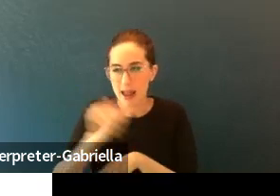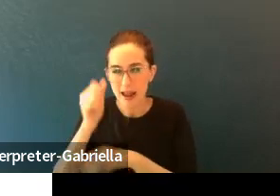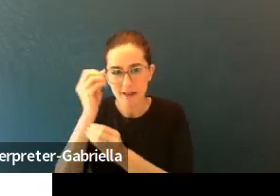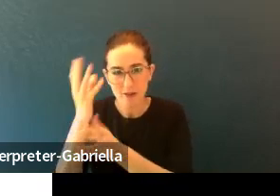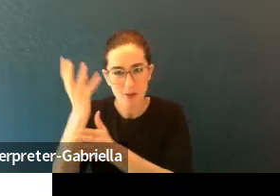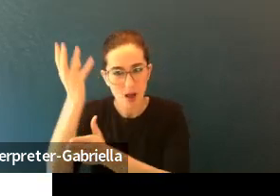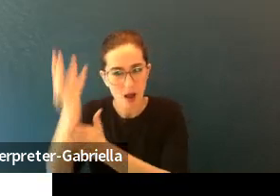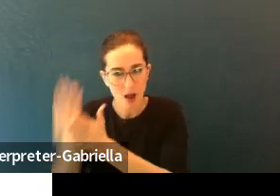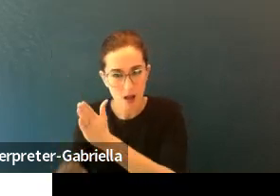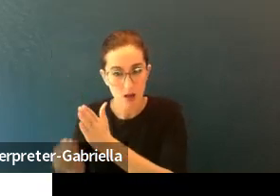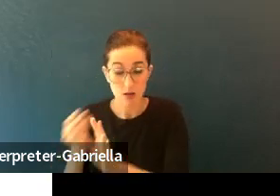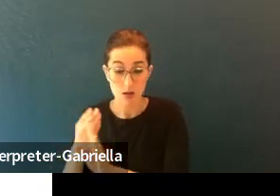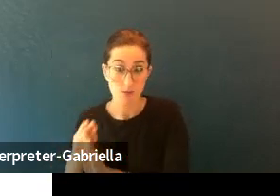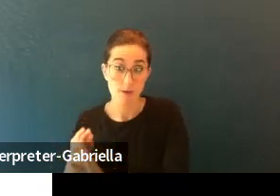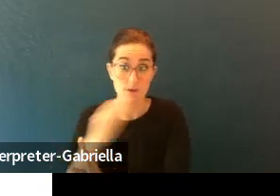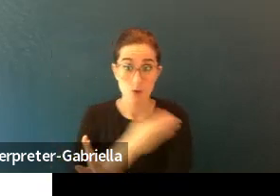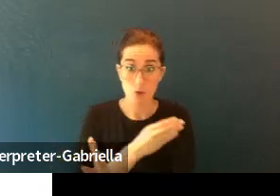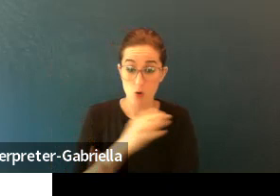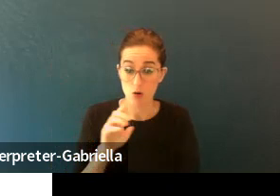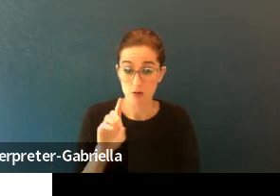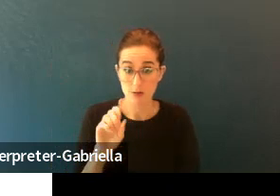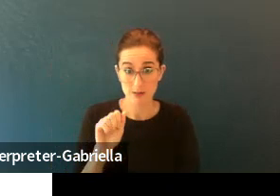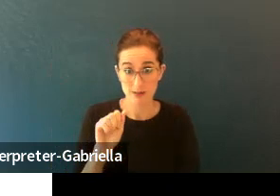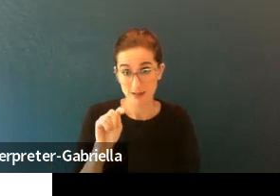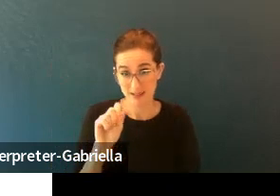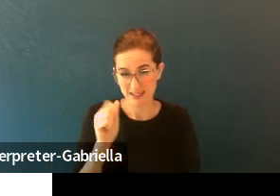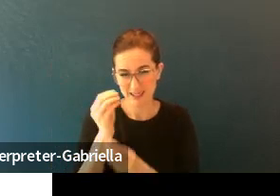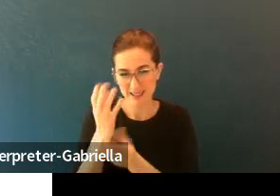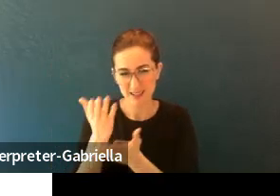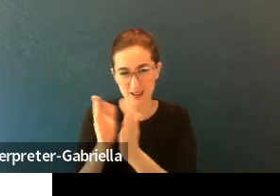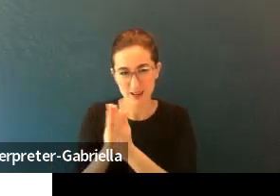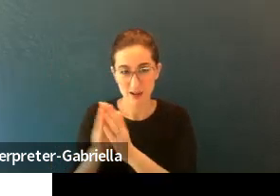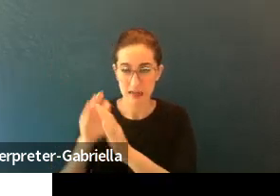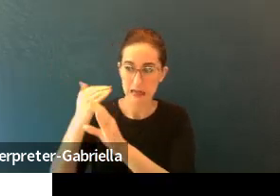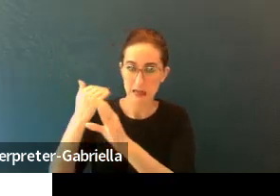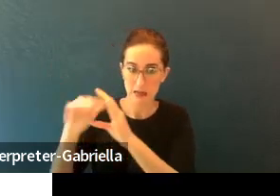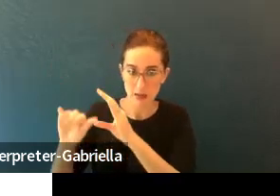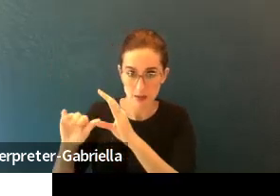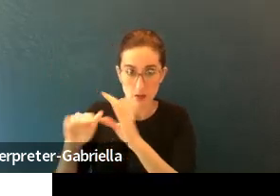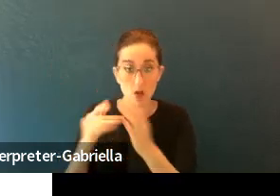done via email or maybe someone had some questions and they called us via the phone where we're writing stuff down.